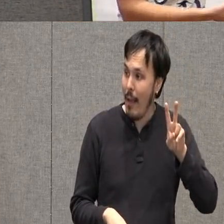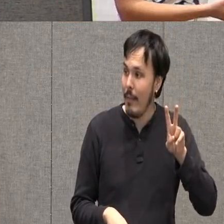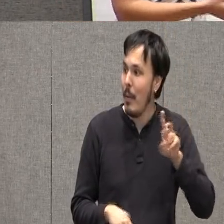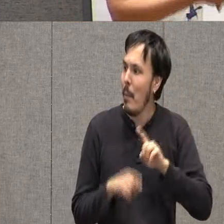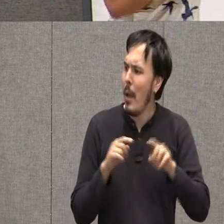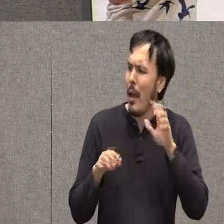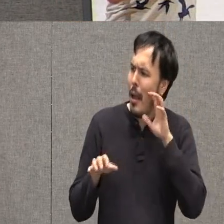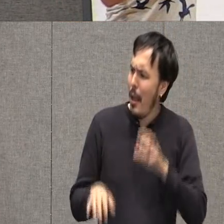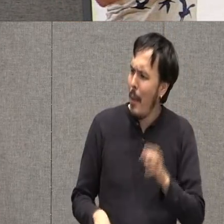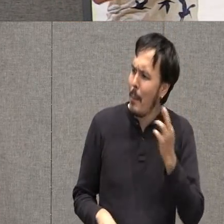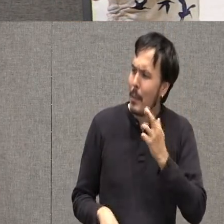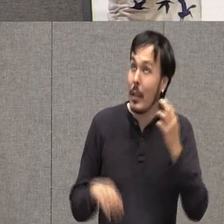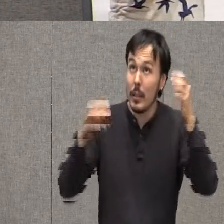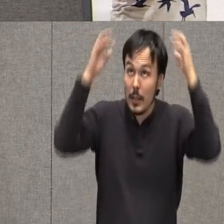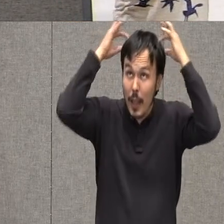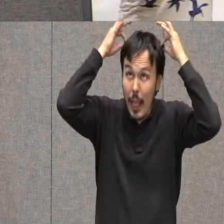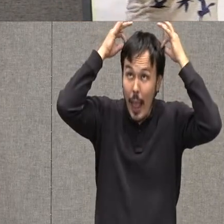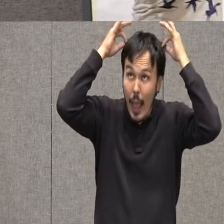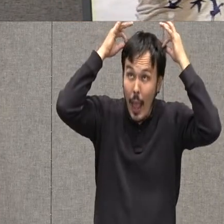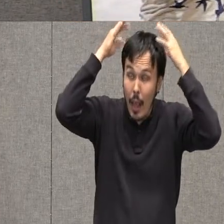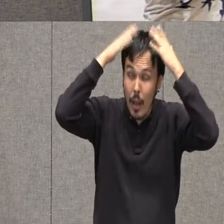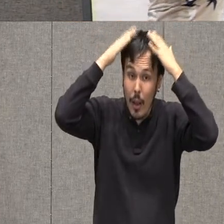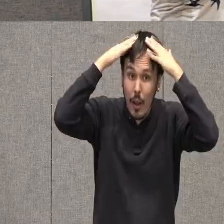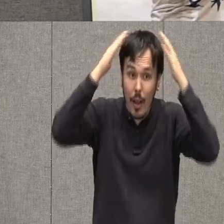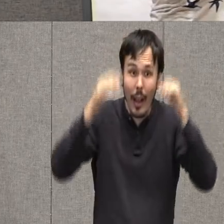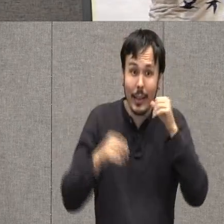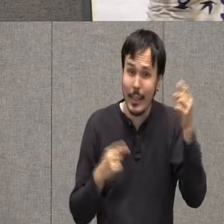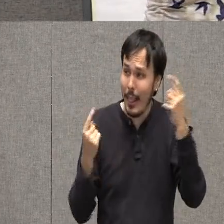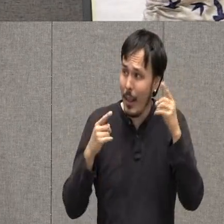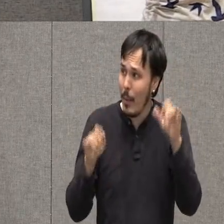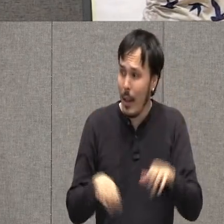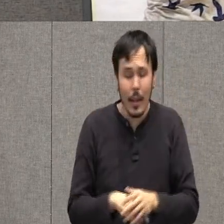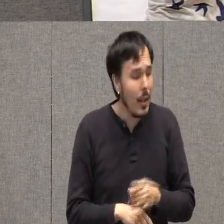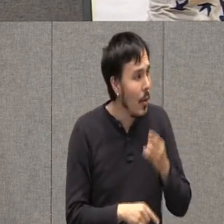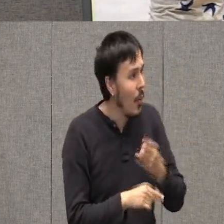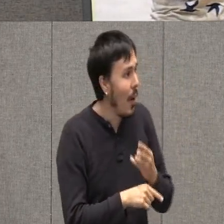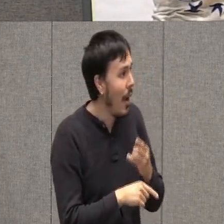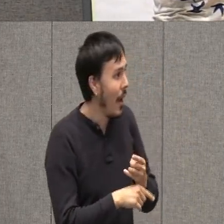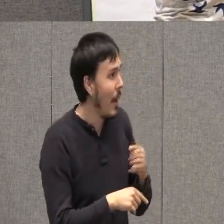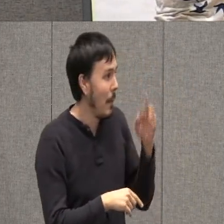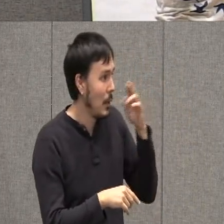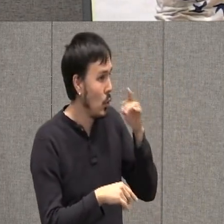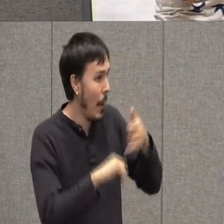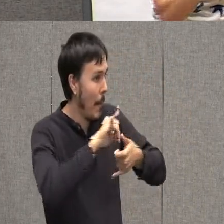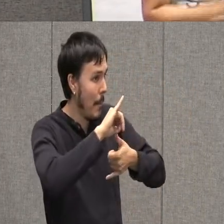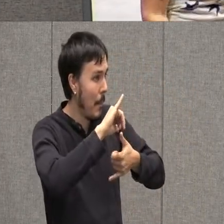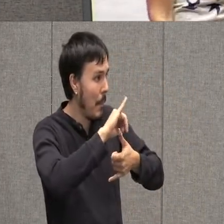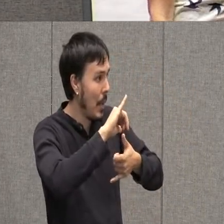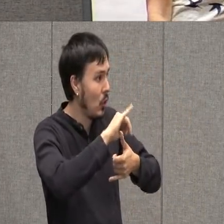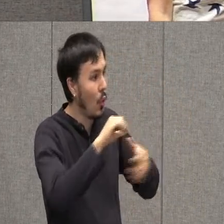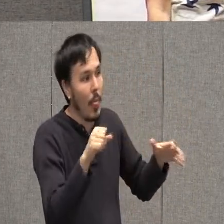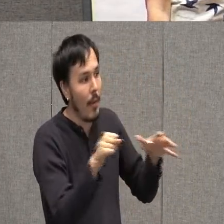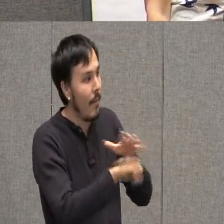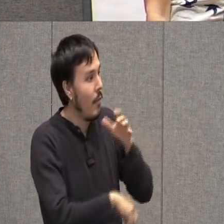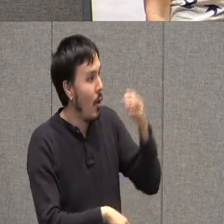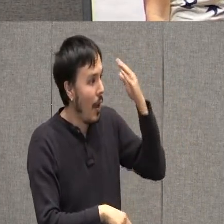I don't think of my eyes as being halfway down my face. 'Cause really if you're measuring, it's from right here to right here. I always think of my eyes as the top part of my face.